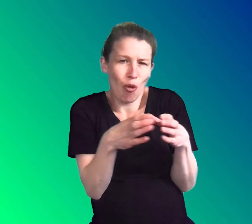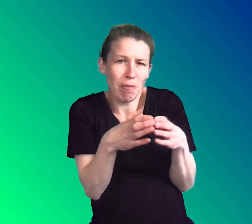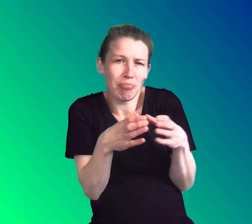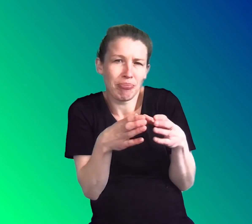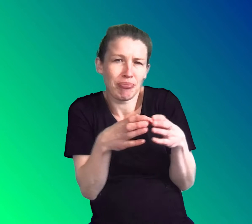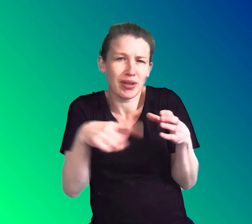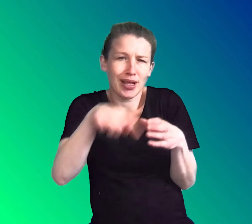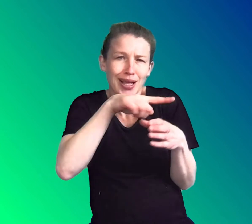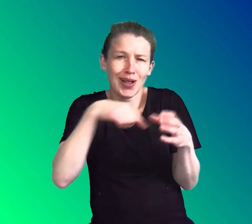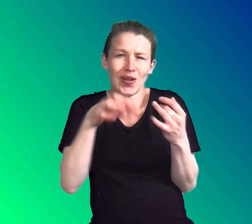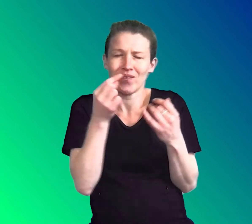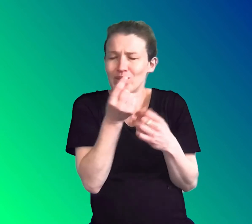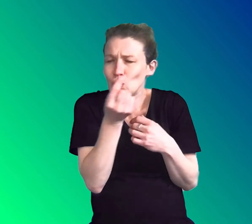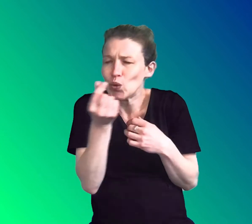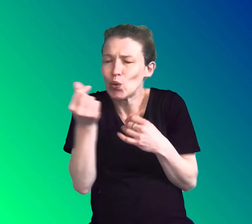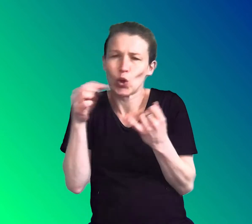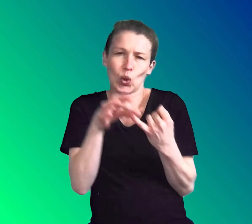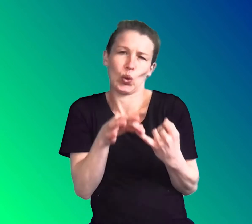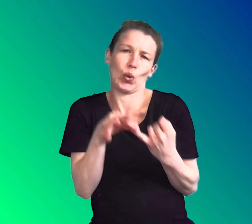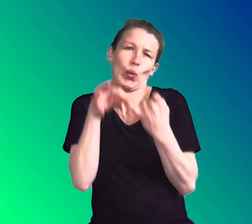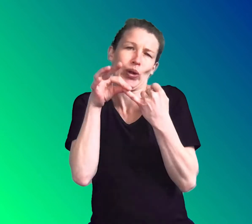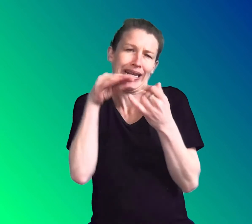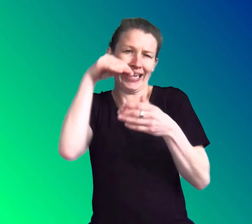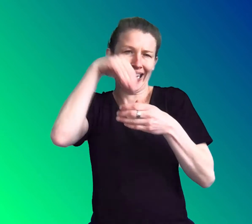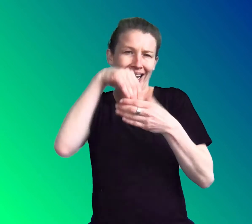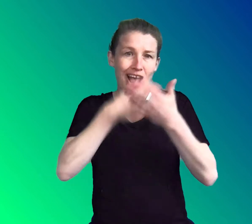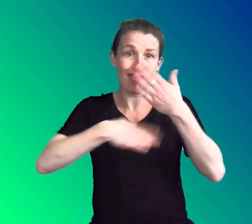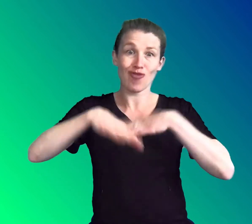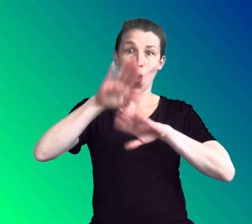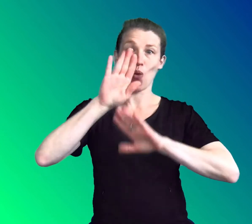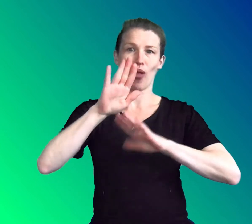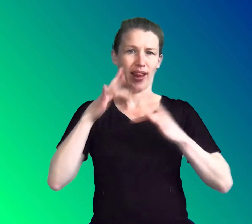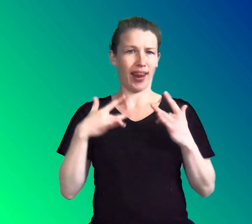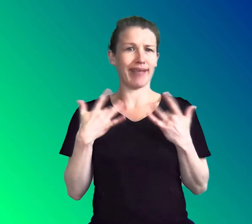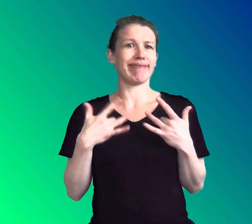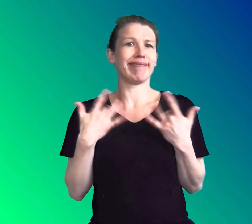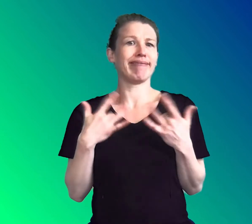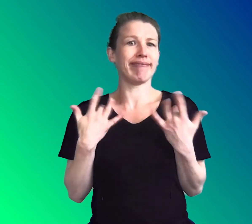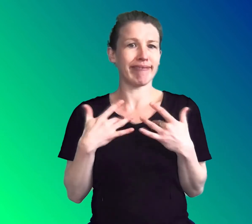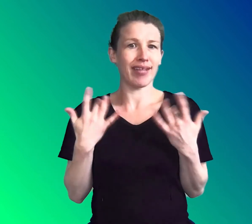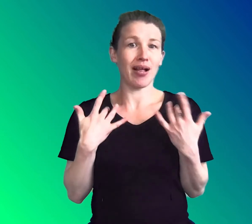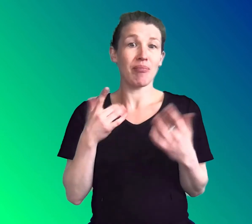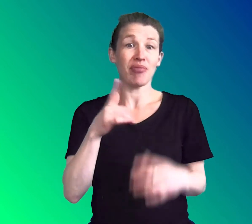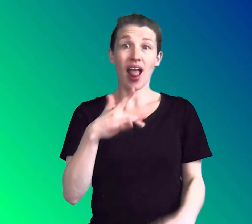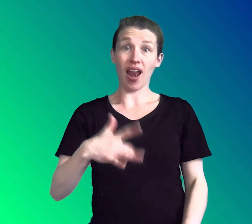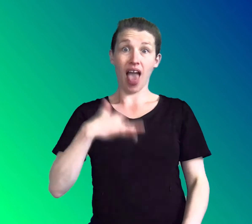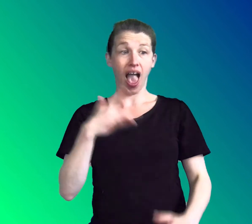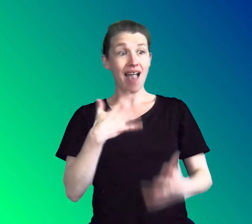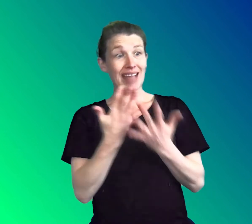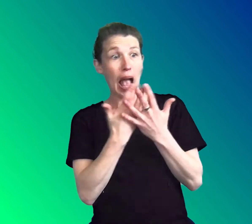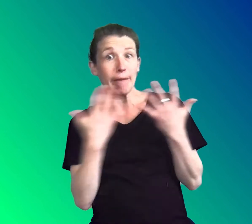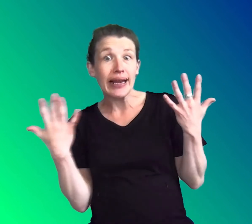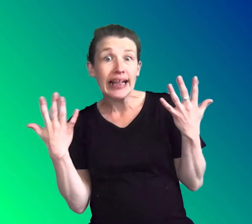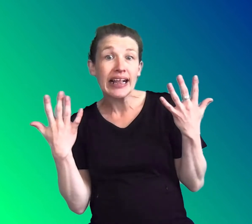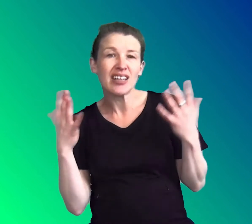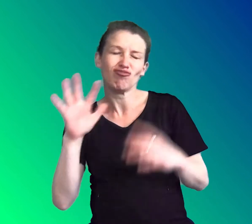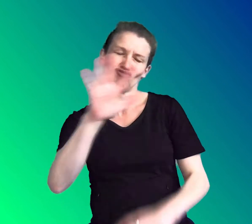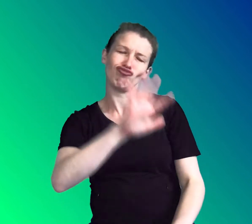There are only a small number of Takahe alive today, and they’re unique, endemic to New Zealand.